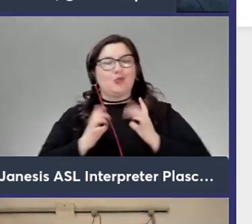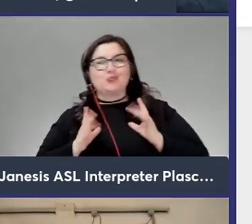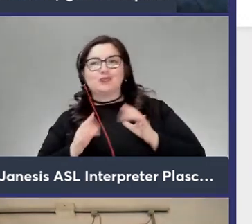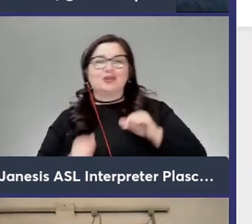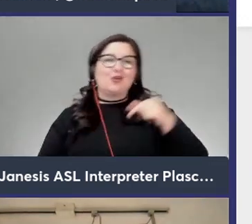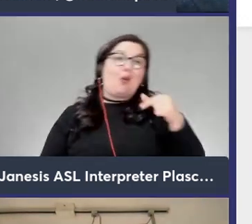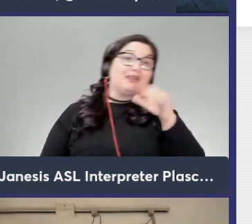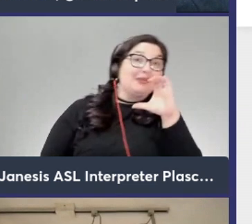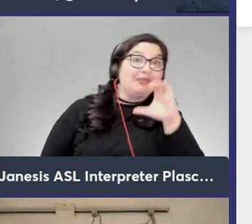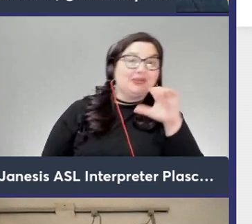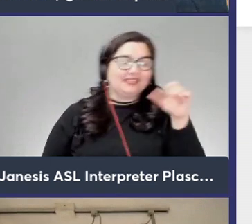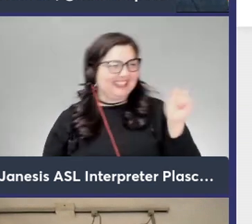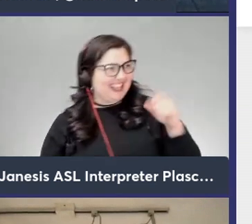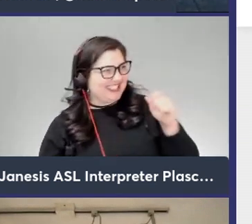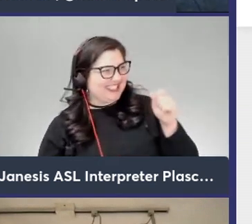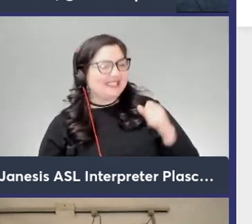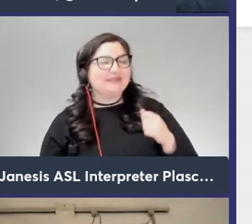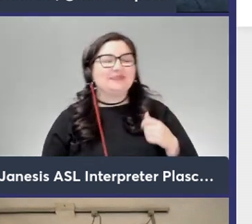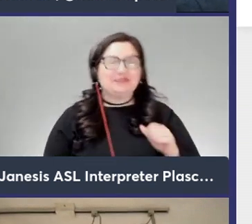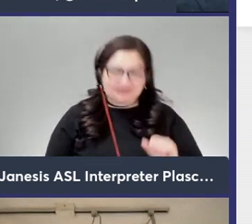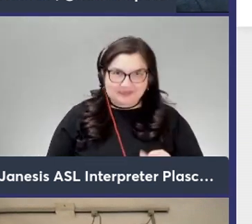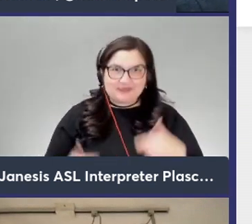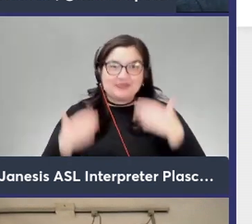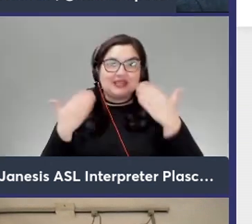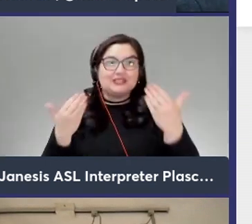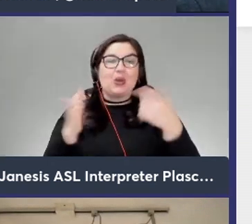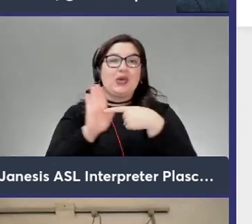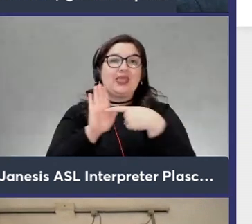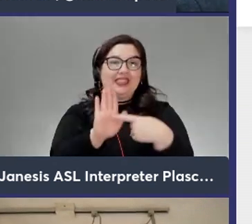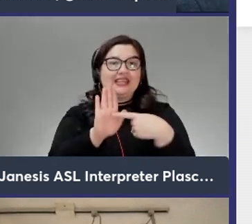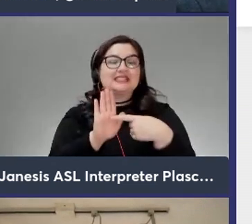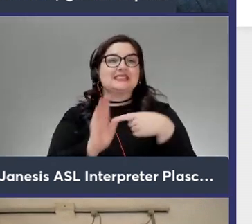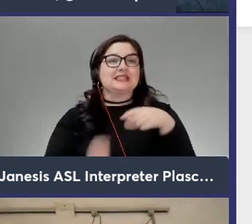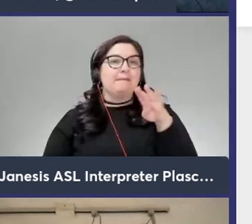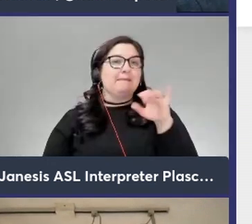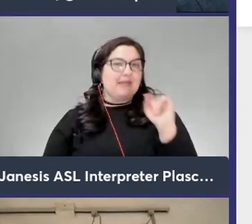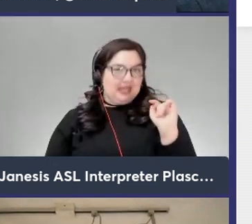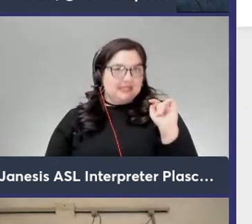Yeah, so this bit, this is specifying...